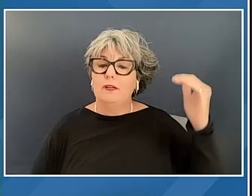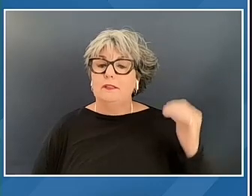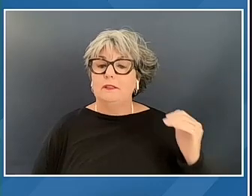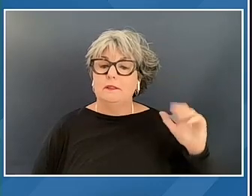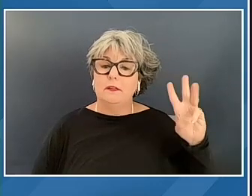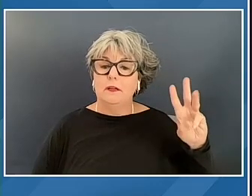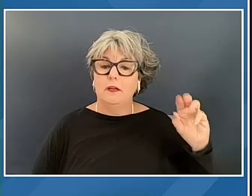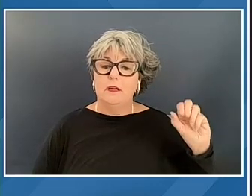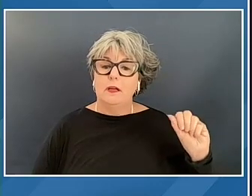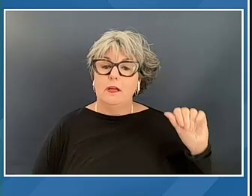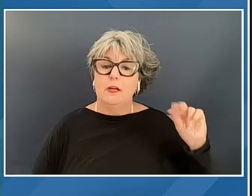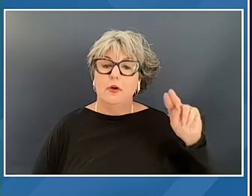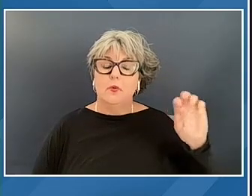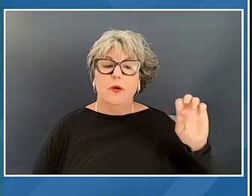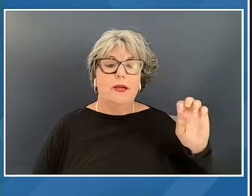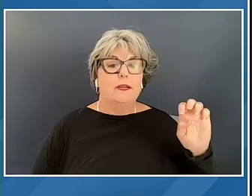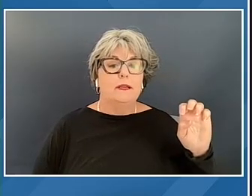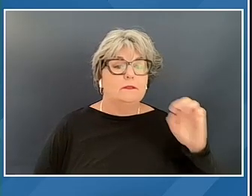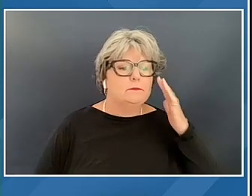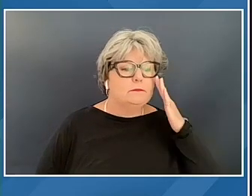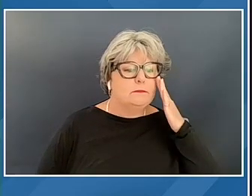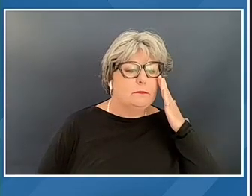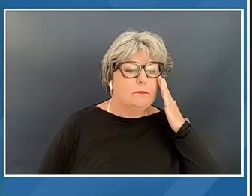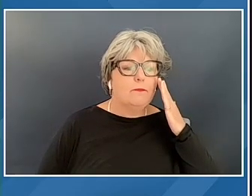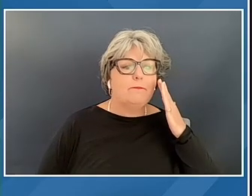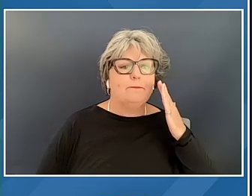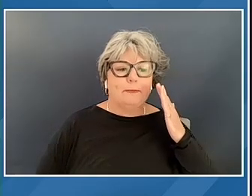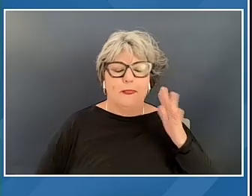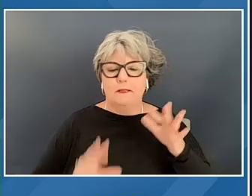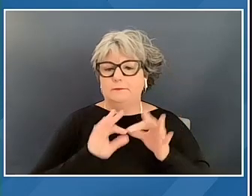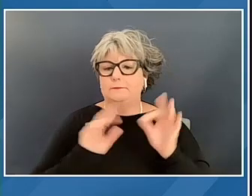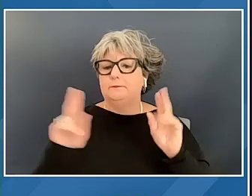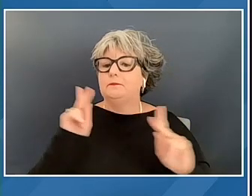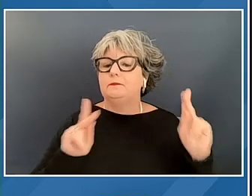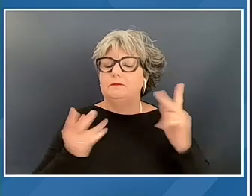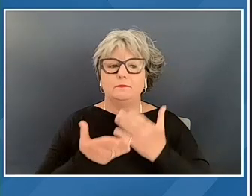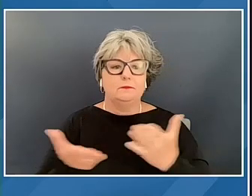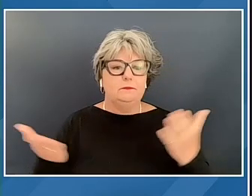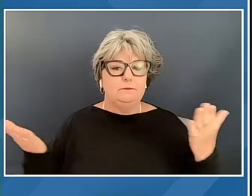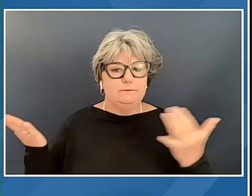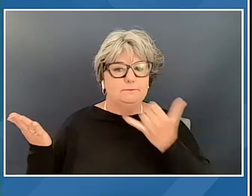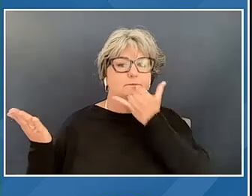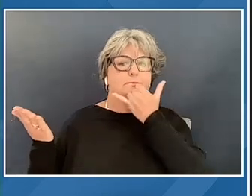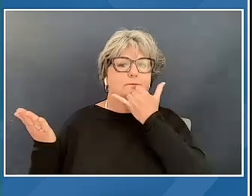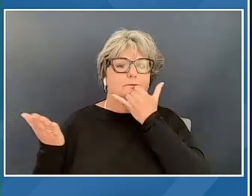Yeah, I just want to speak for a second to people who were mistakenly rejected from these programs.